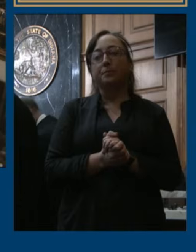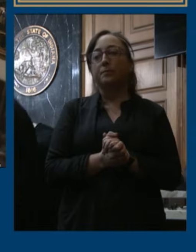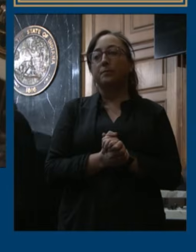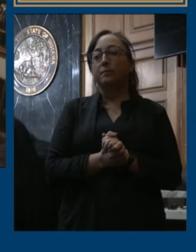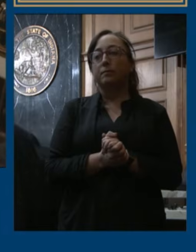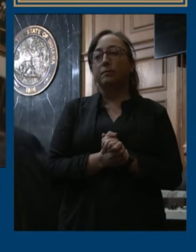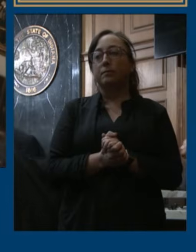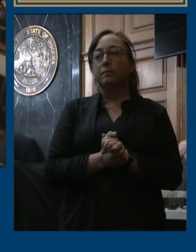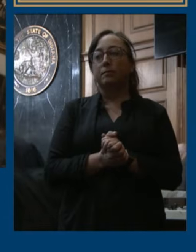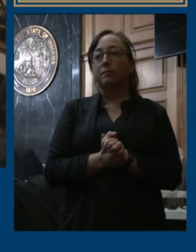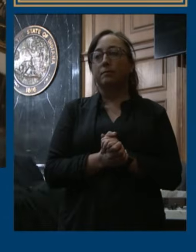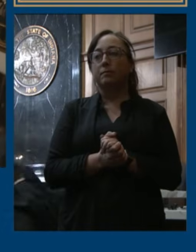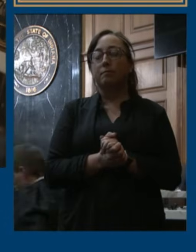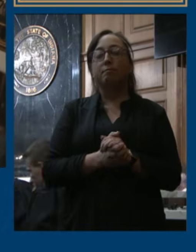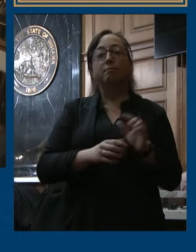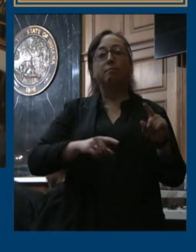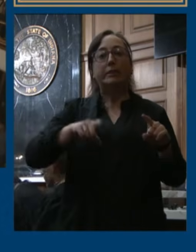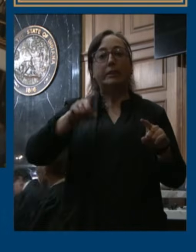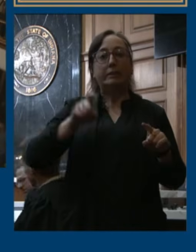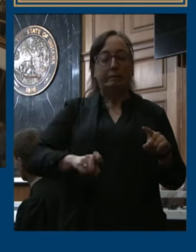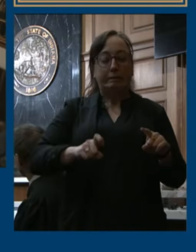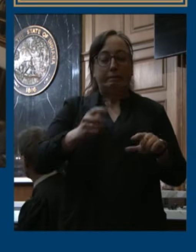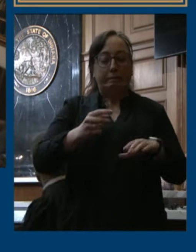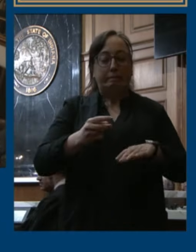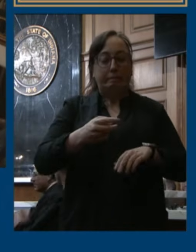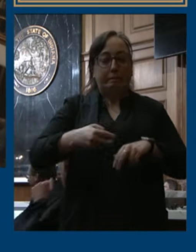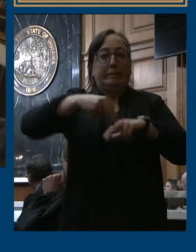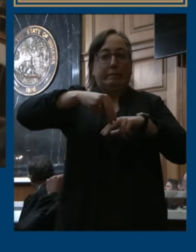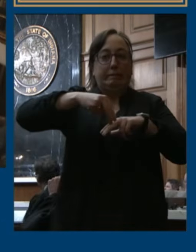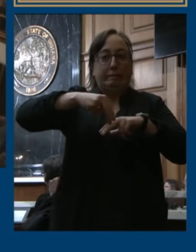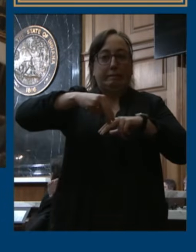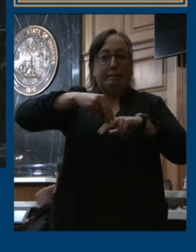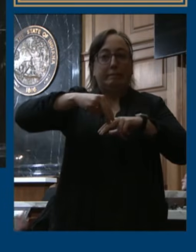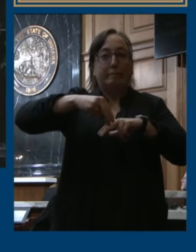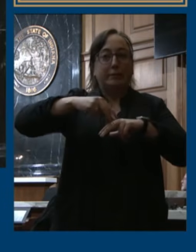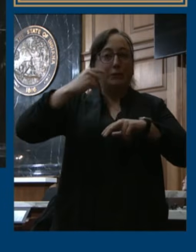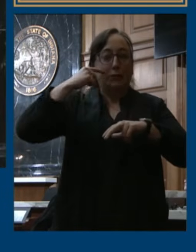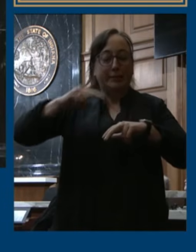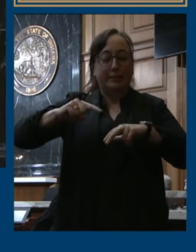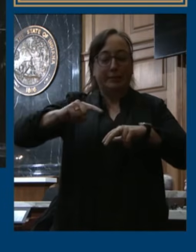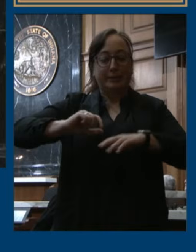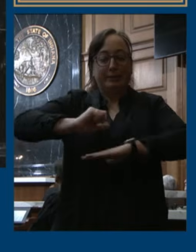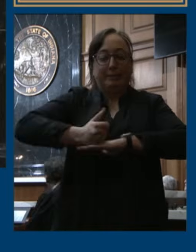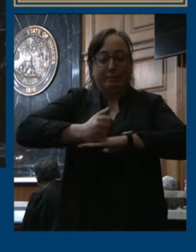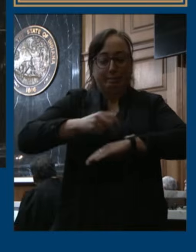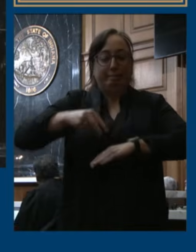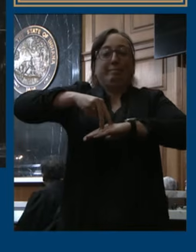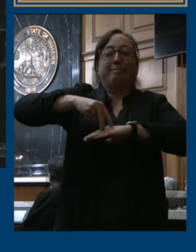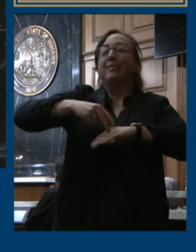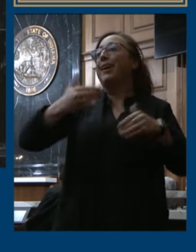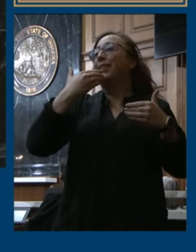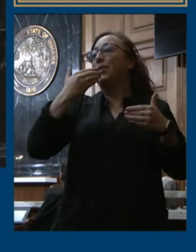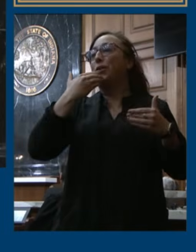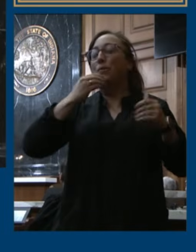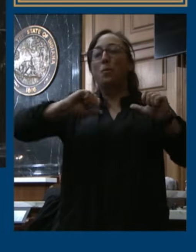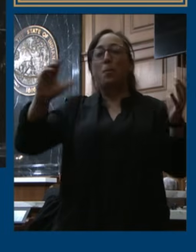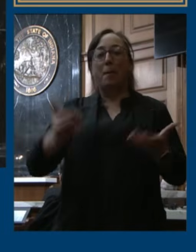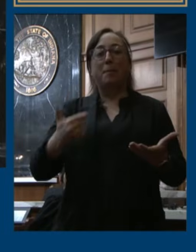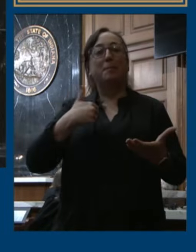I NEED TO GET MY STEP STOOL. IT'S IN PLACE HOW. THANK YOU FOR THAT WARM WELCOME AND WELCOME TO THE 2026 STATE